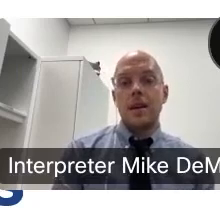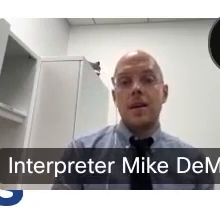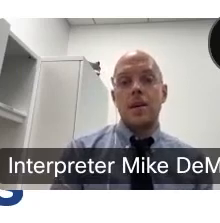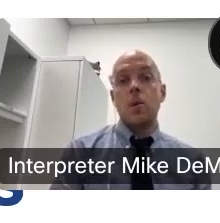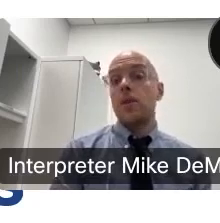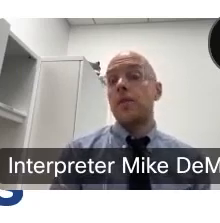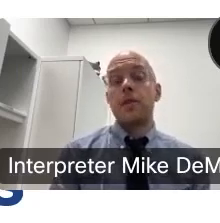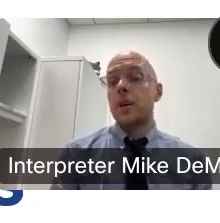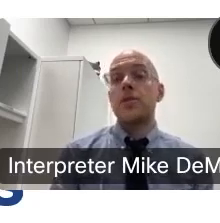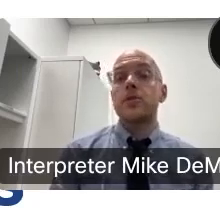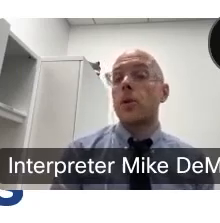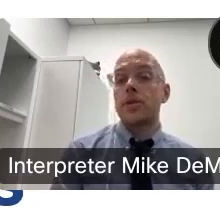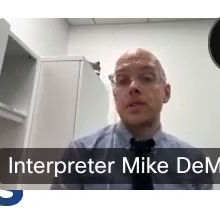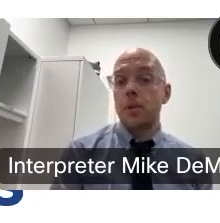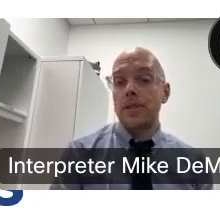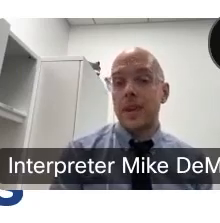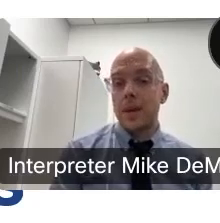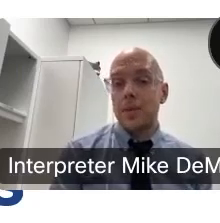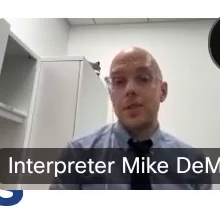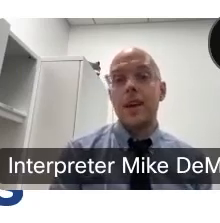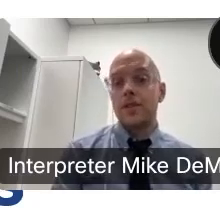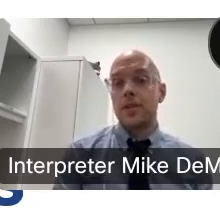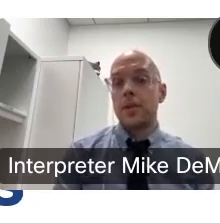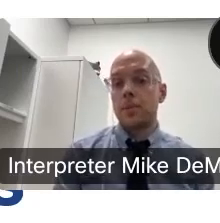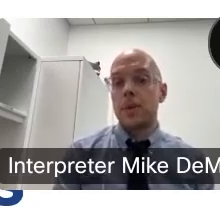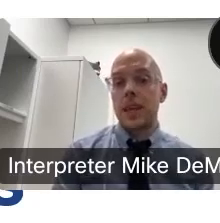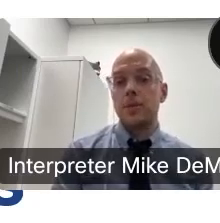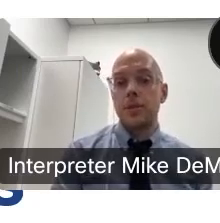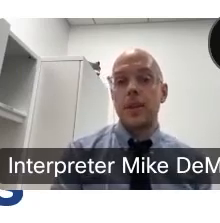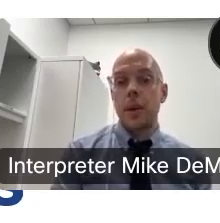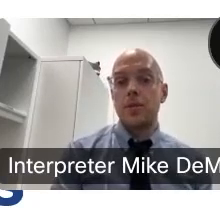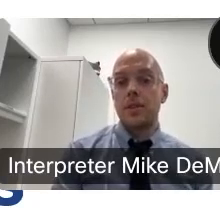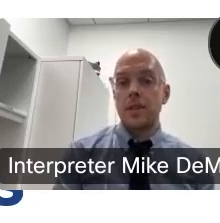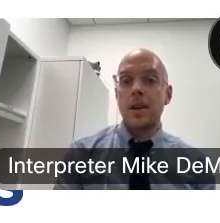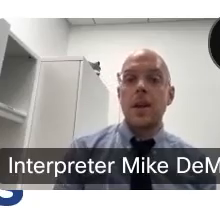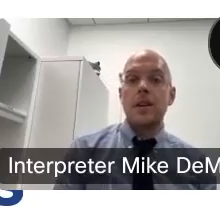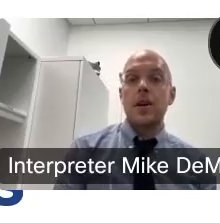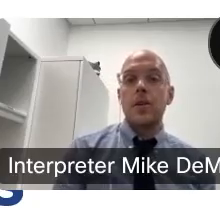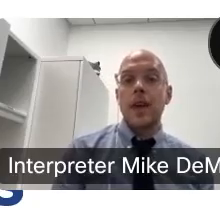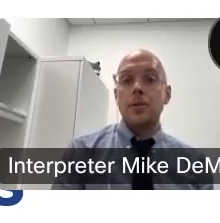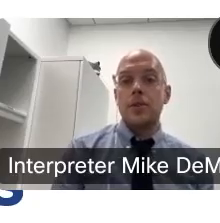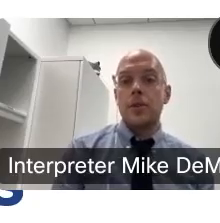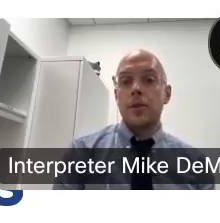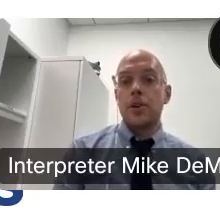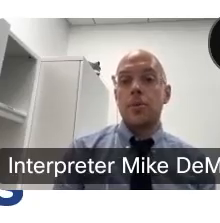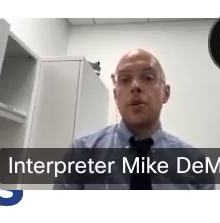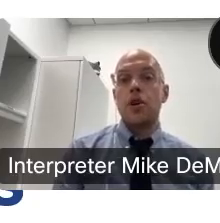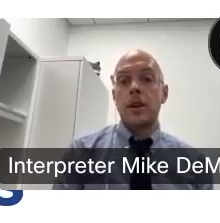Or for example, scores in a sports game should not interfere with being able to read the captions. So the caption or the video programing,